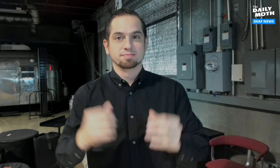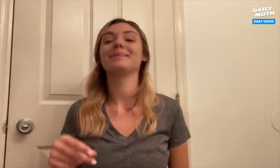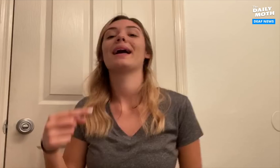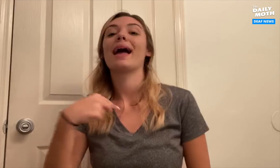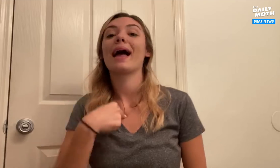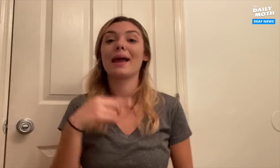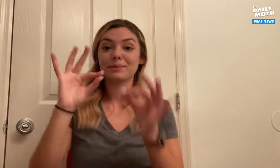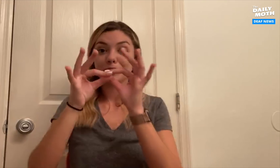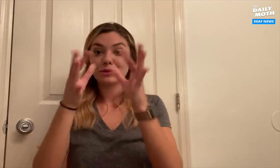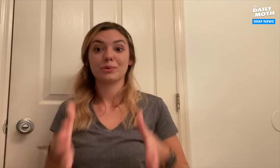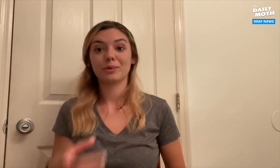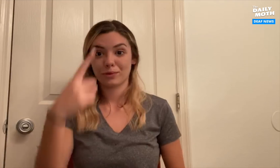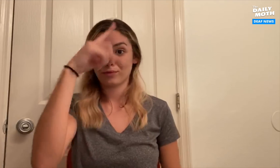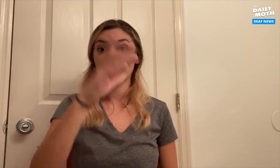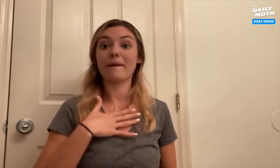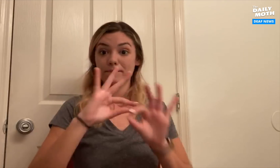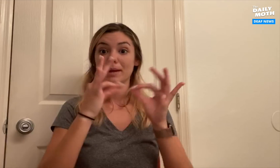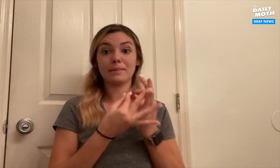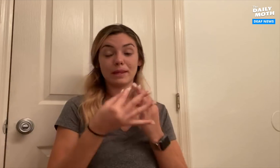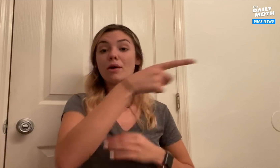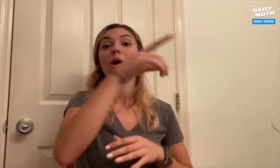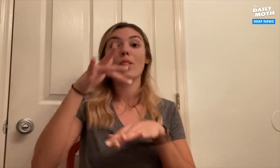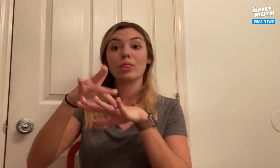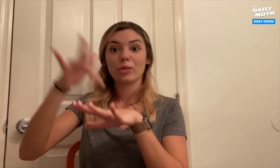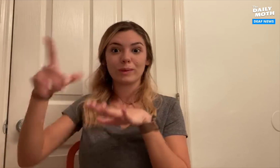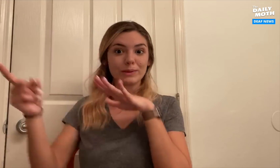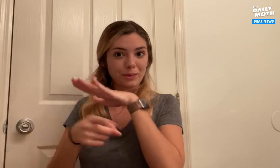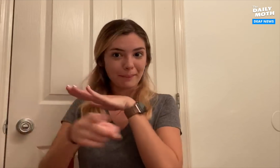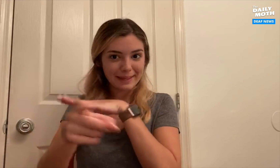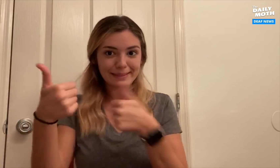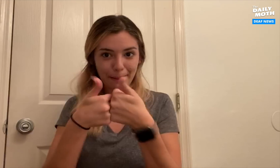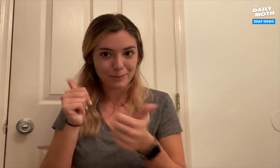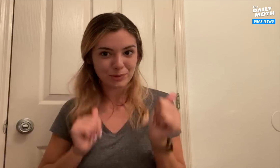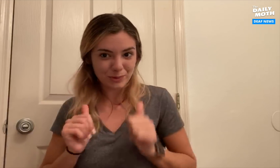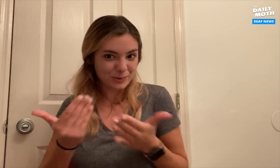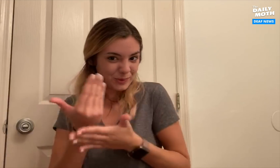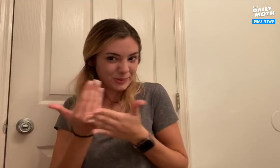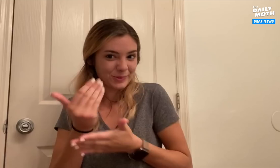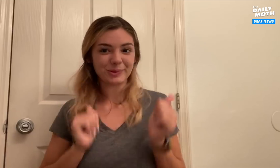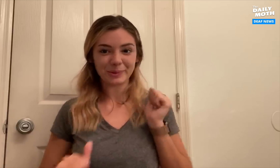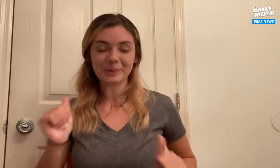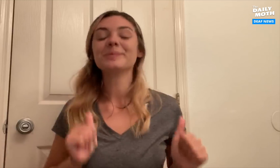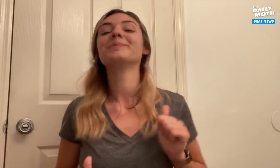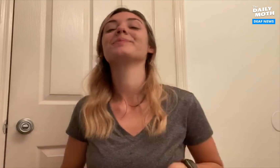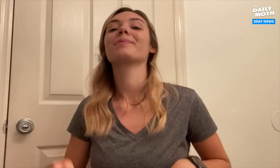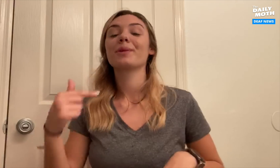He said the policy got out of control and that he has sat down